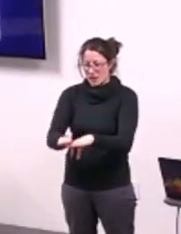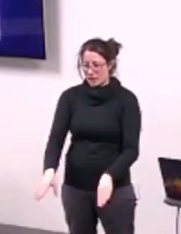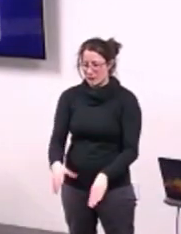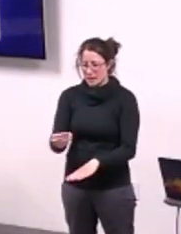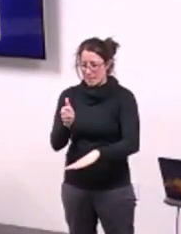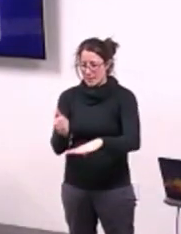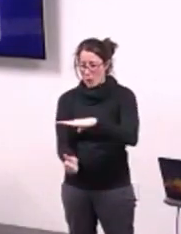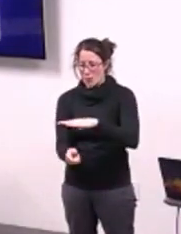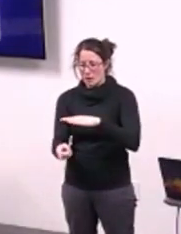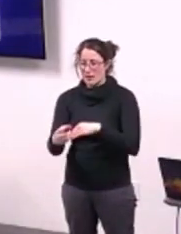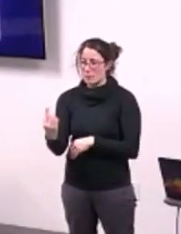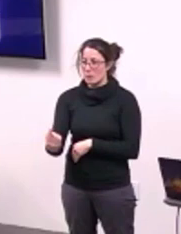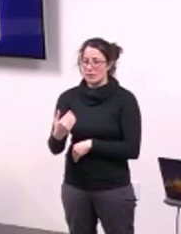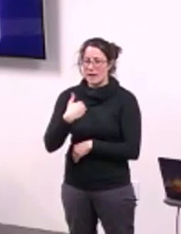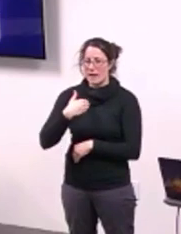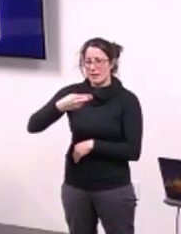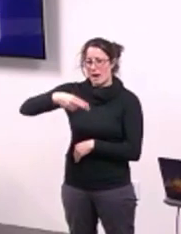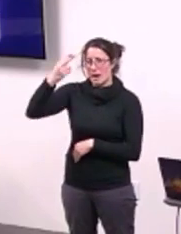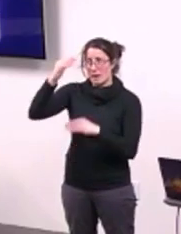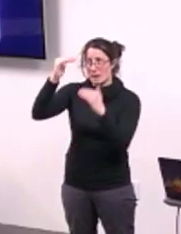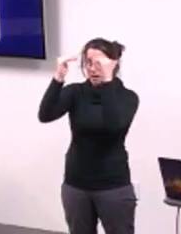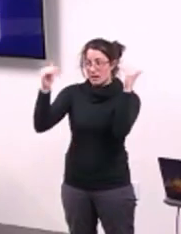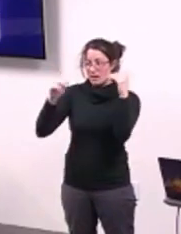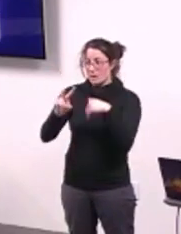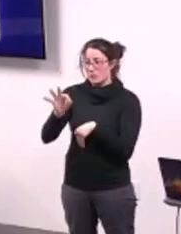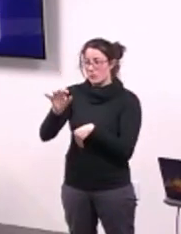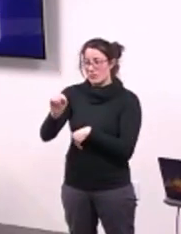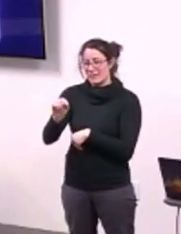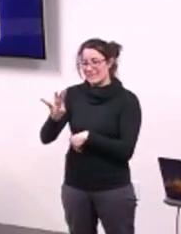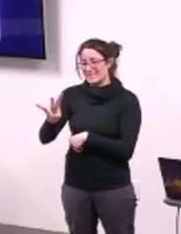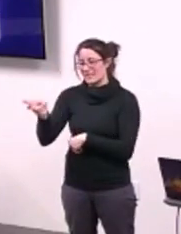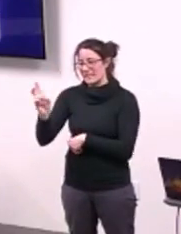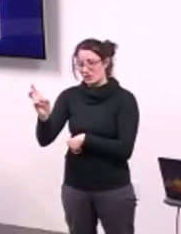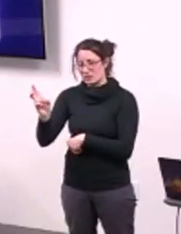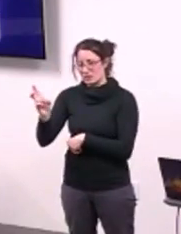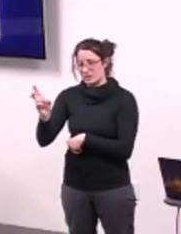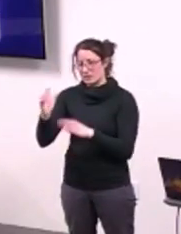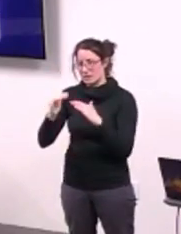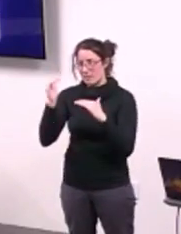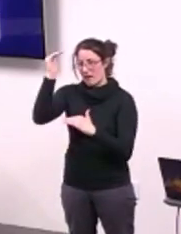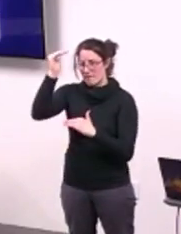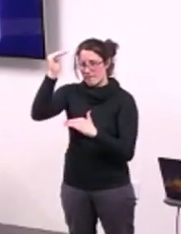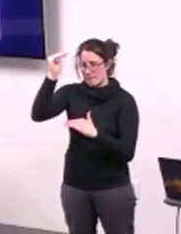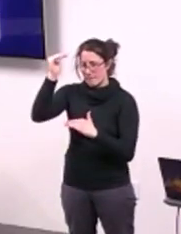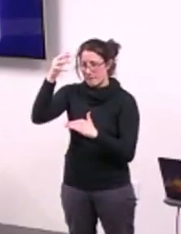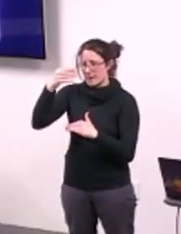Have only a height of two feet, seven inches between the beams, and far less under the beams.